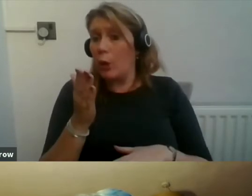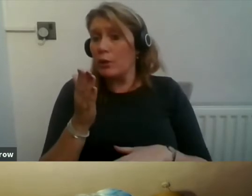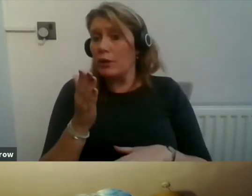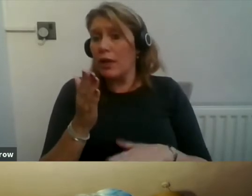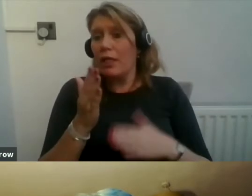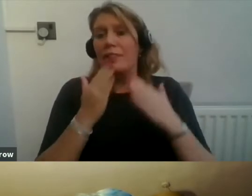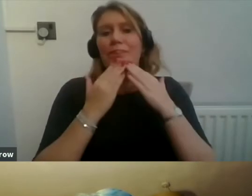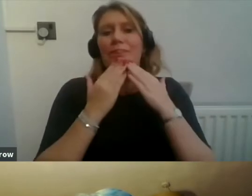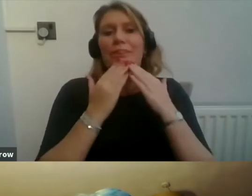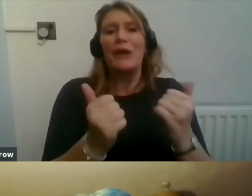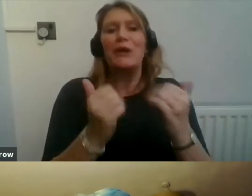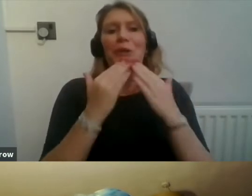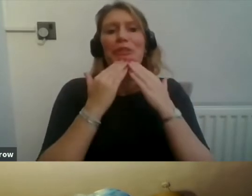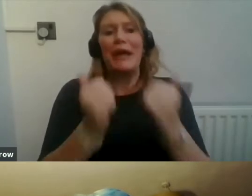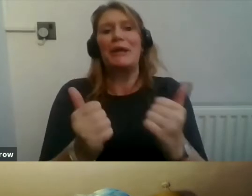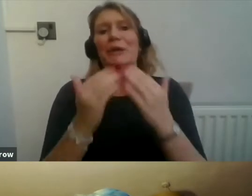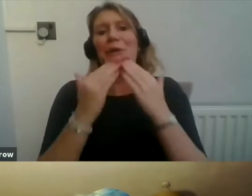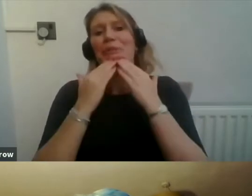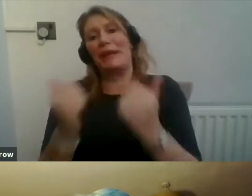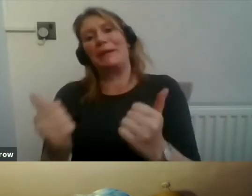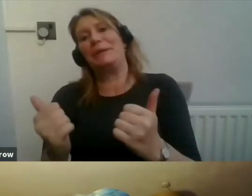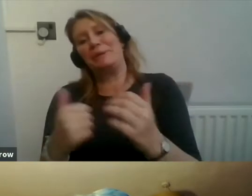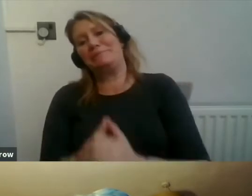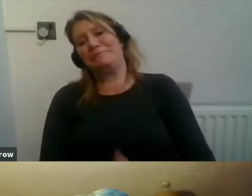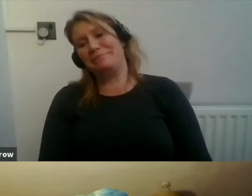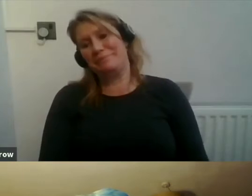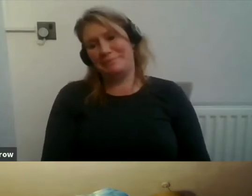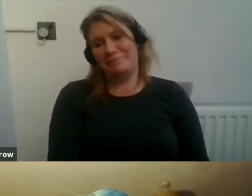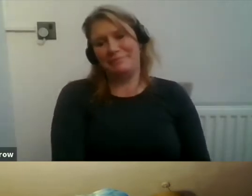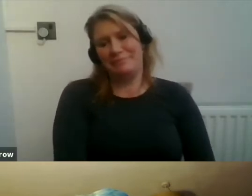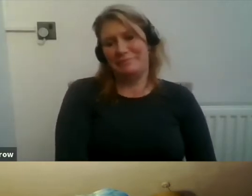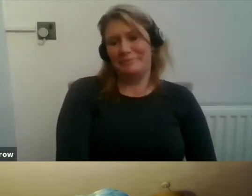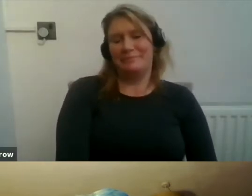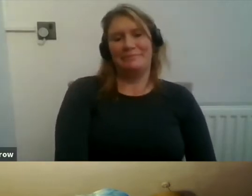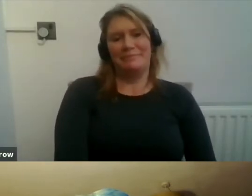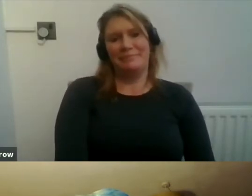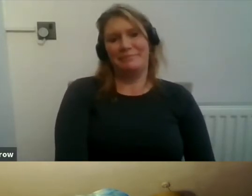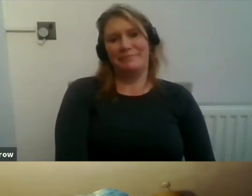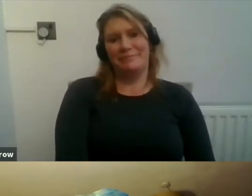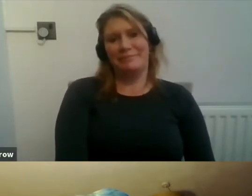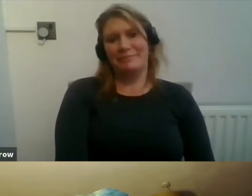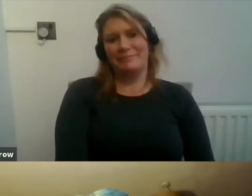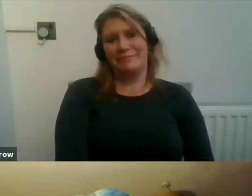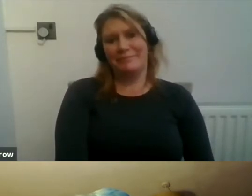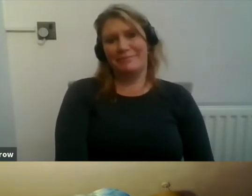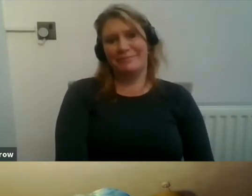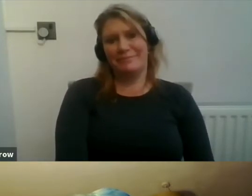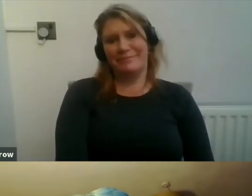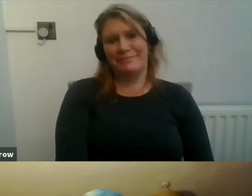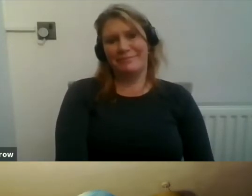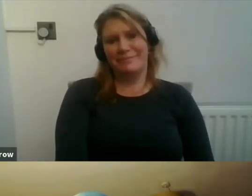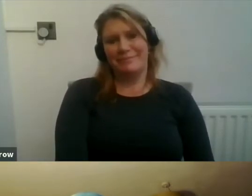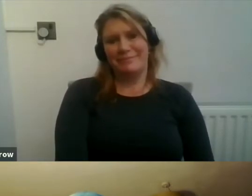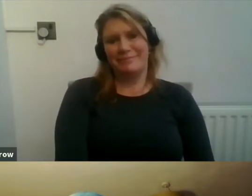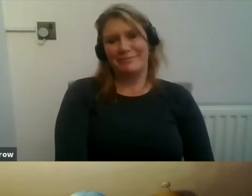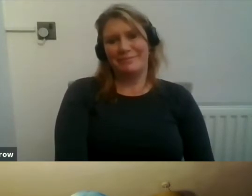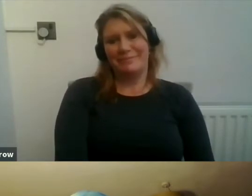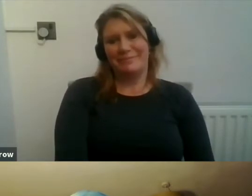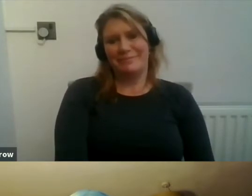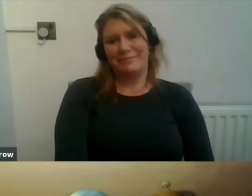There's a message from Deborah Caulfield saying, "before you go, thank you, thank you".